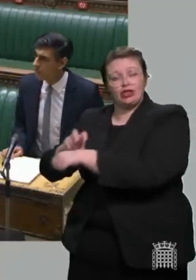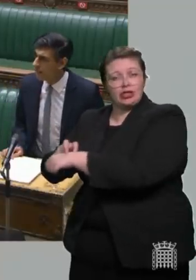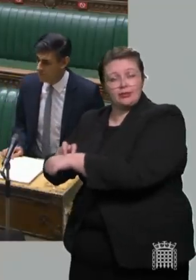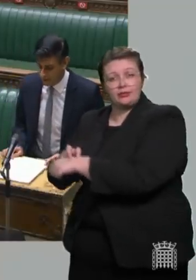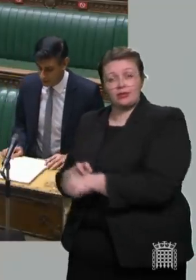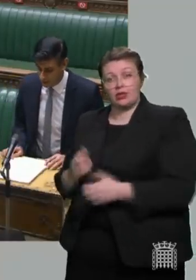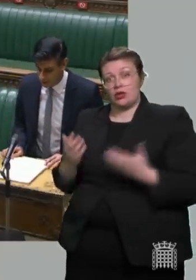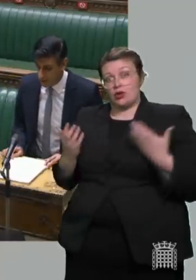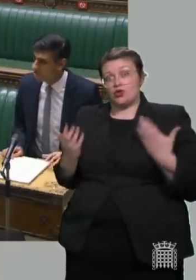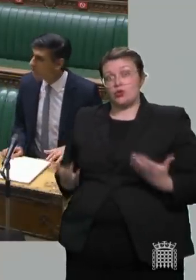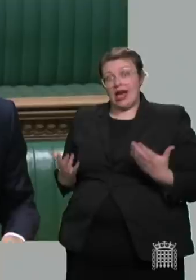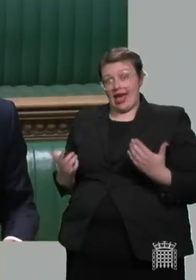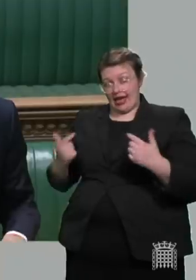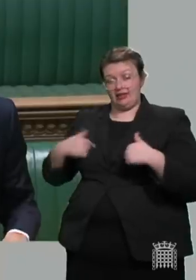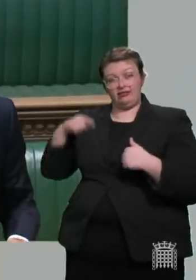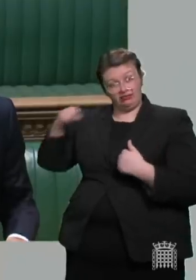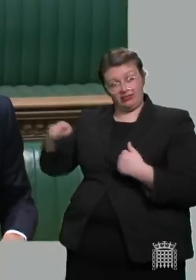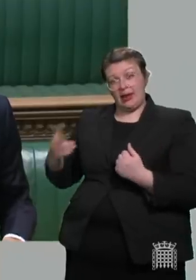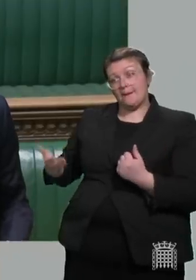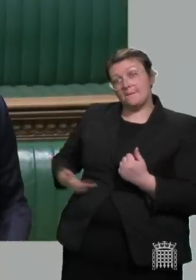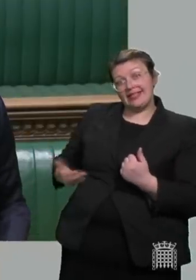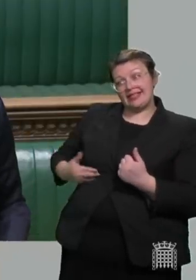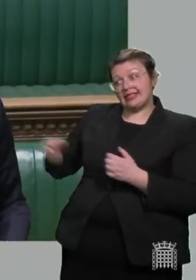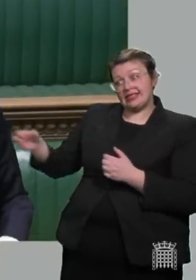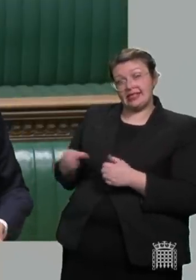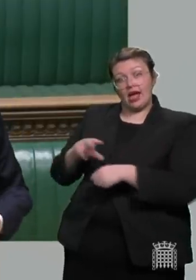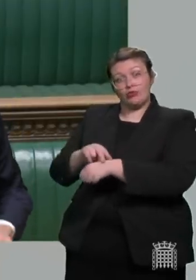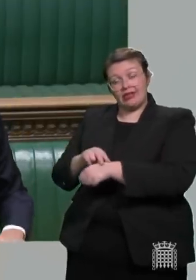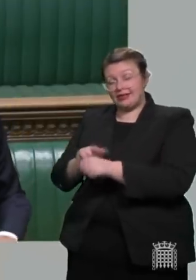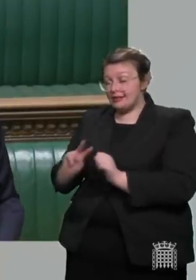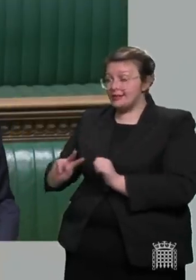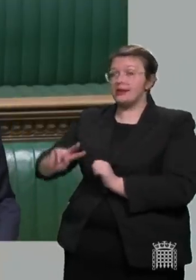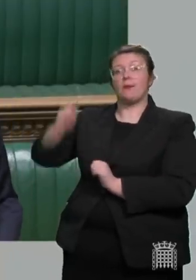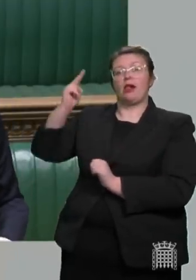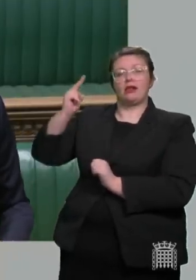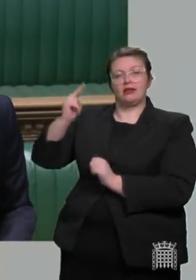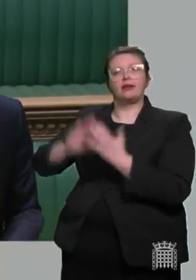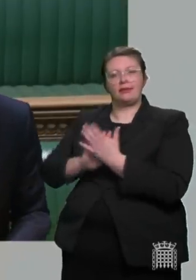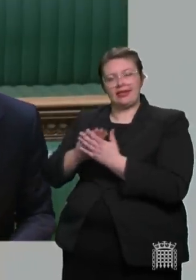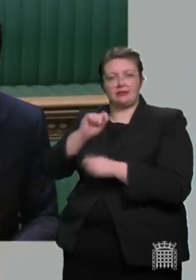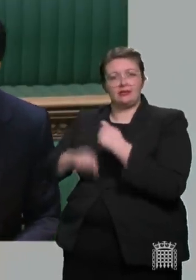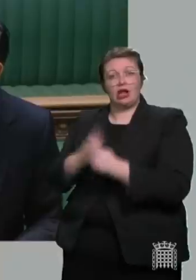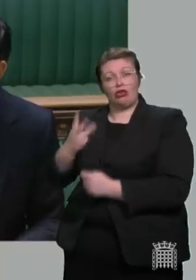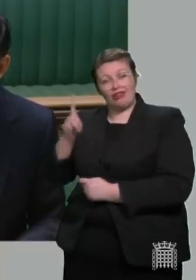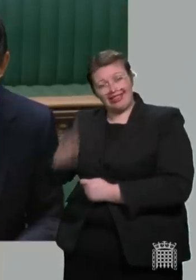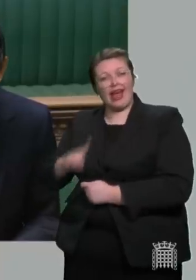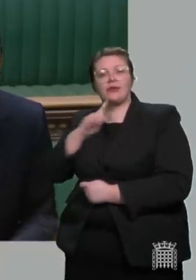we give businesses to £3,000—that is for all new apprentice hires, of any age.